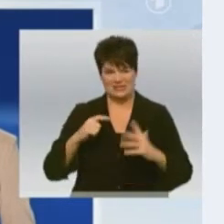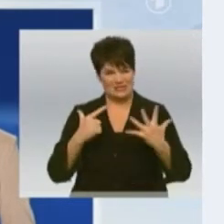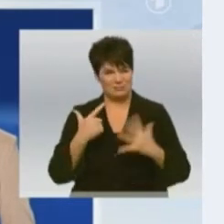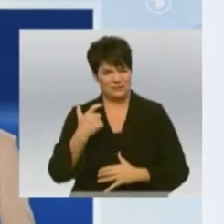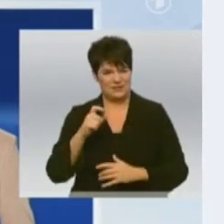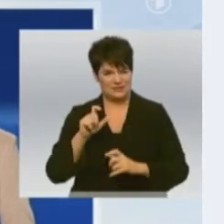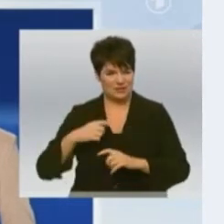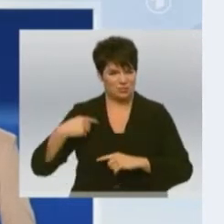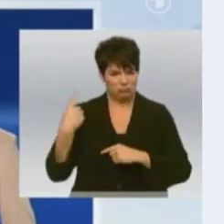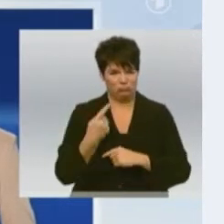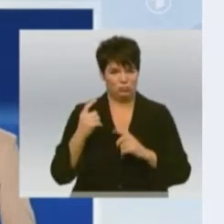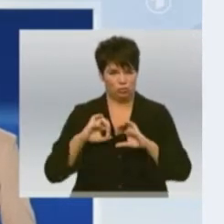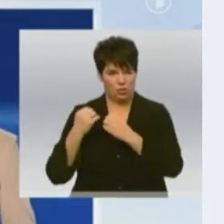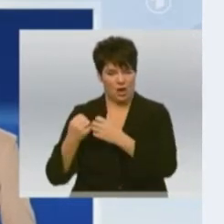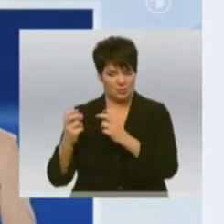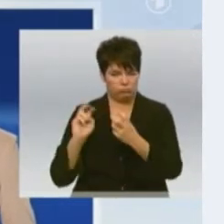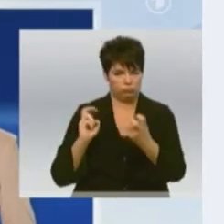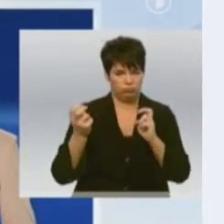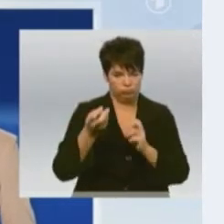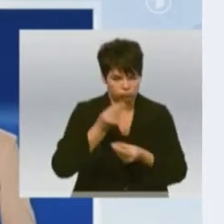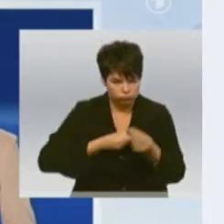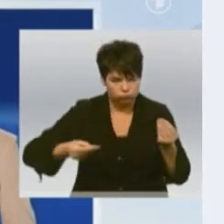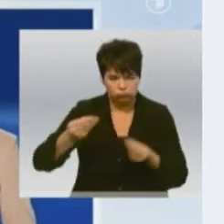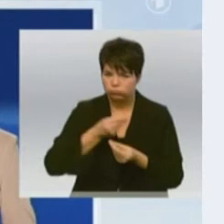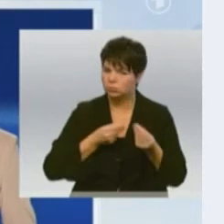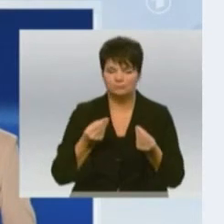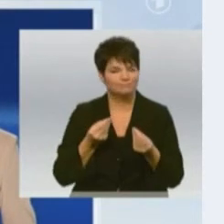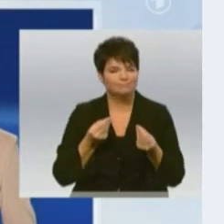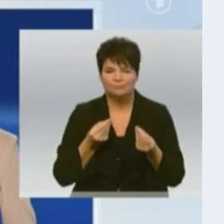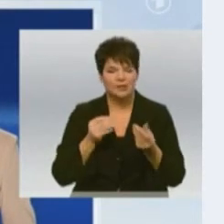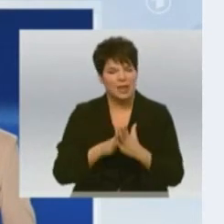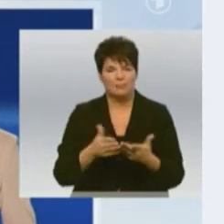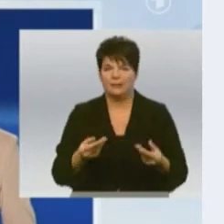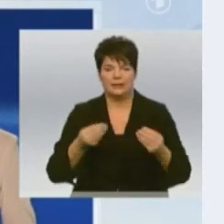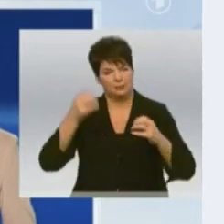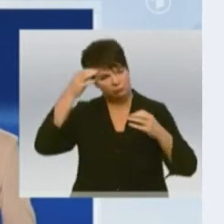The sign language interpreter is too small for every gesture to be recognised,